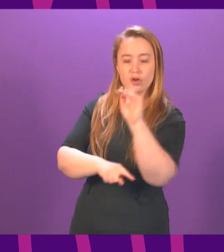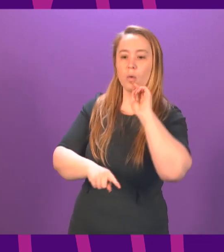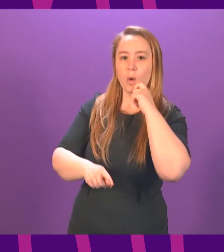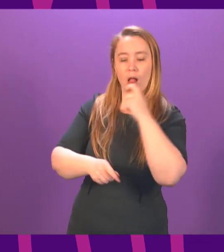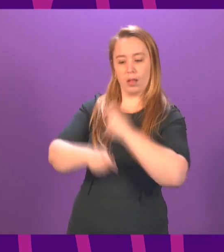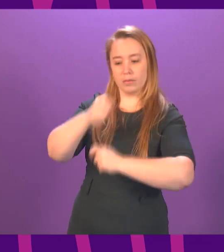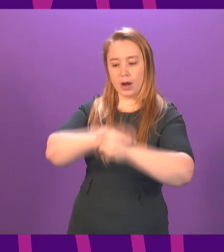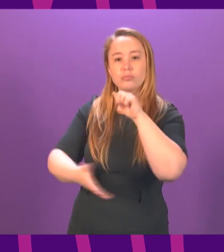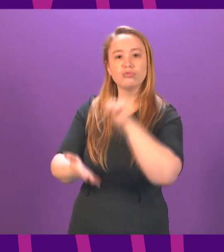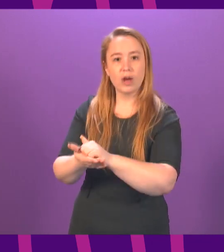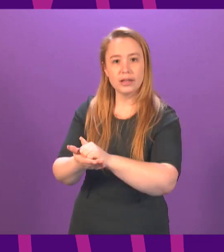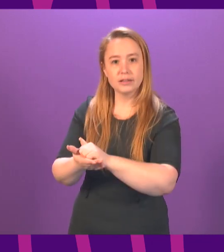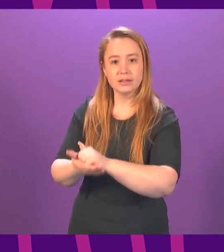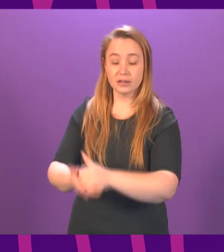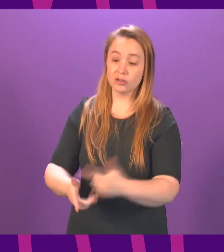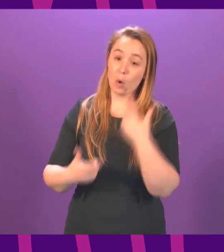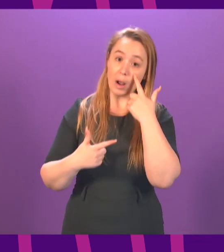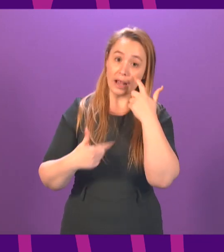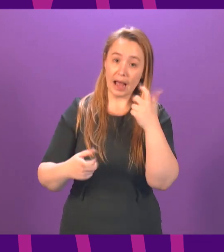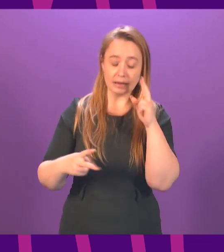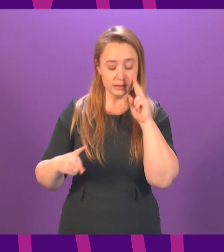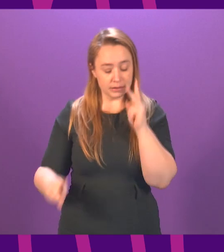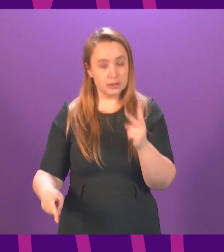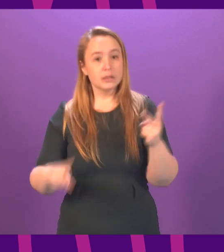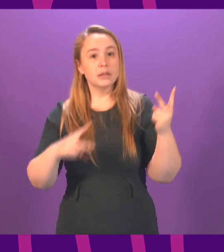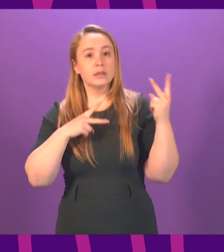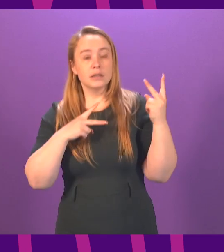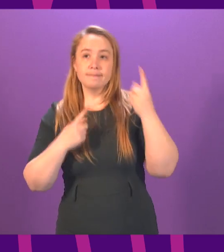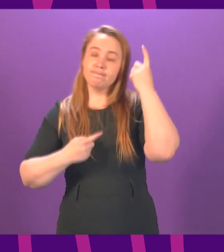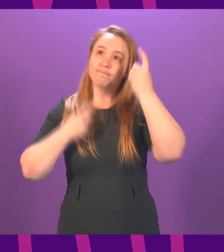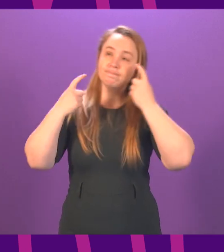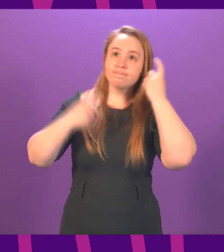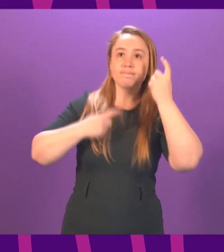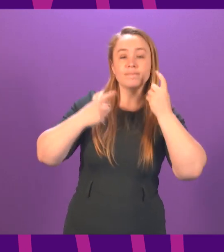Although I can reflect and offer thoughts on things that